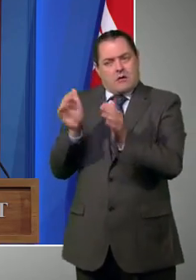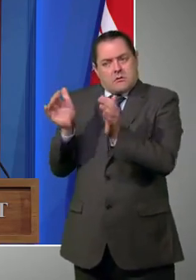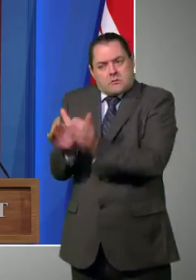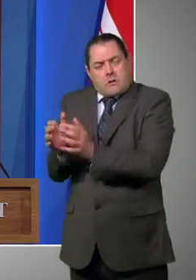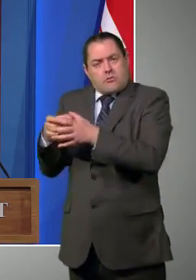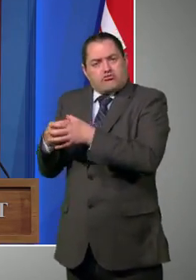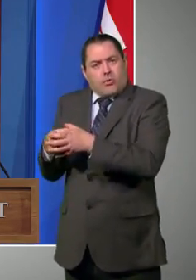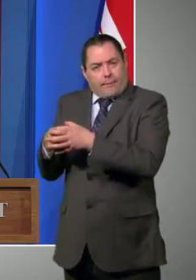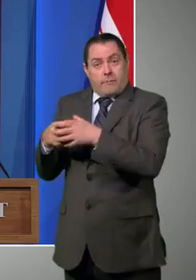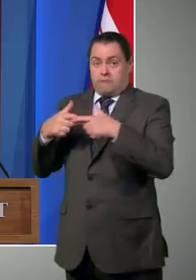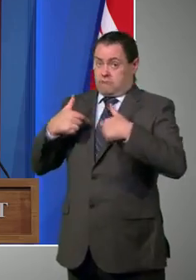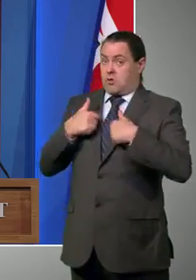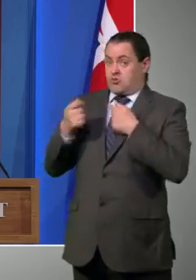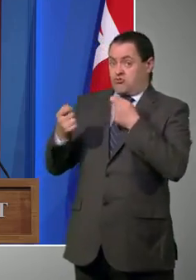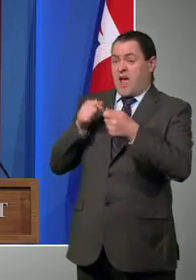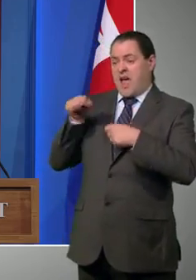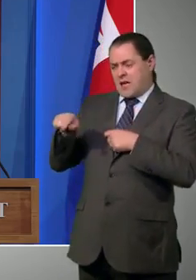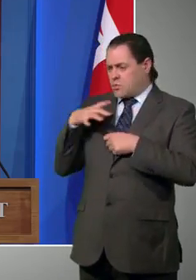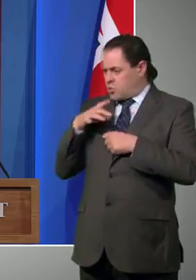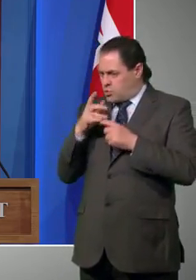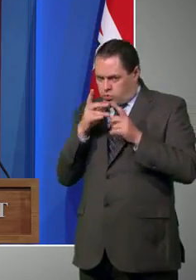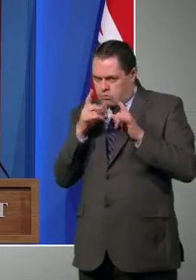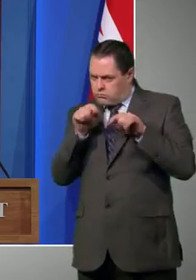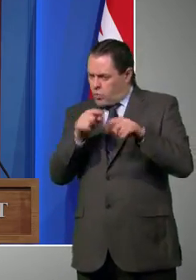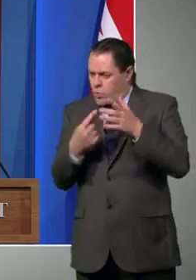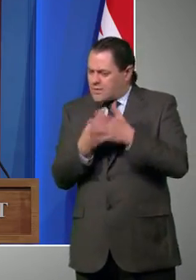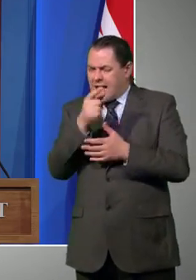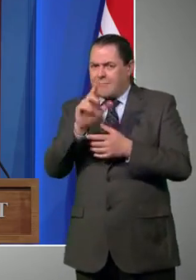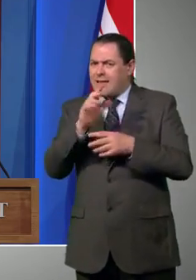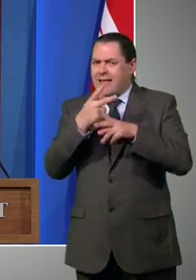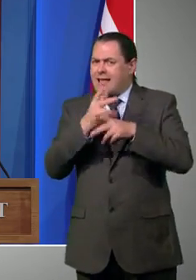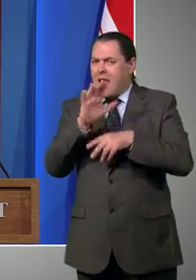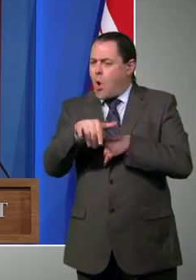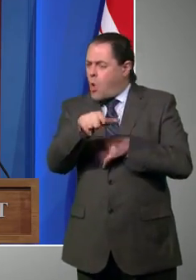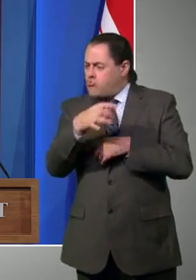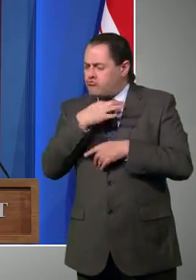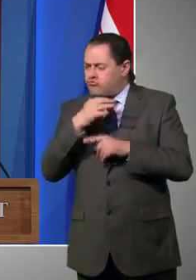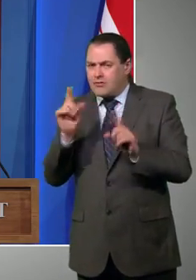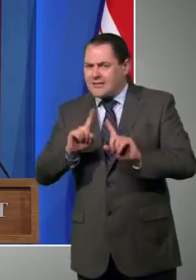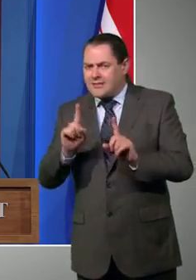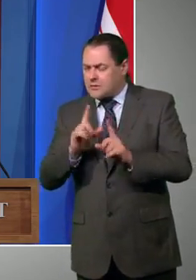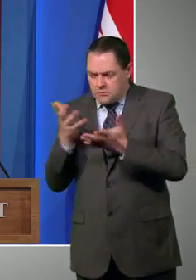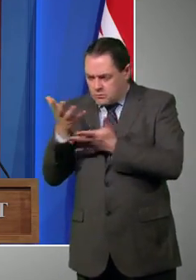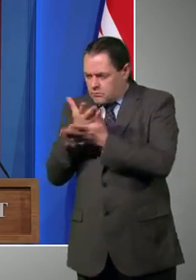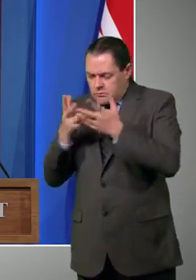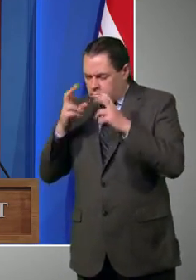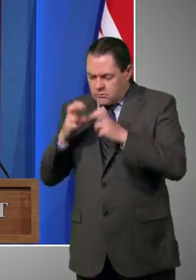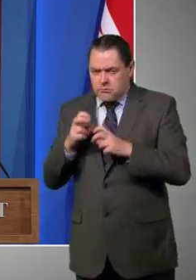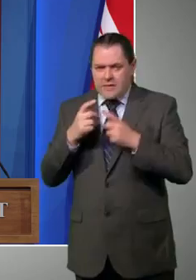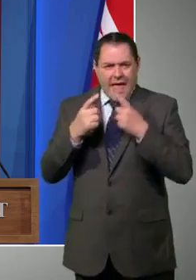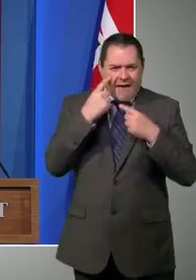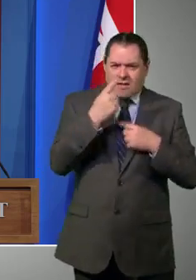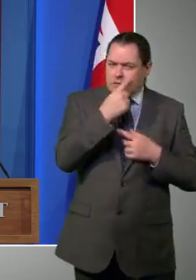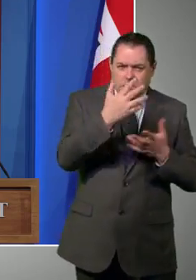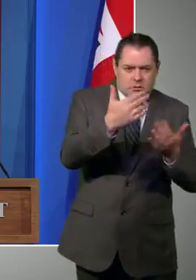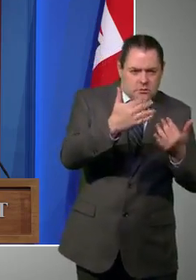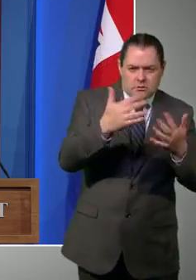group specifically to try and understand precisely where the risks were predominantly in